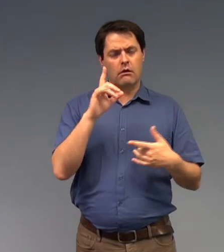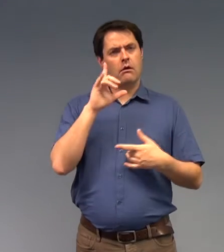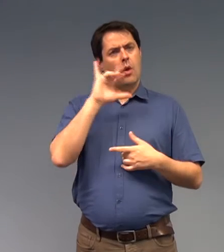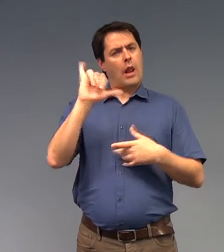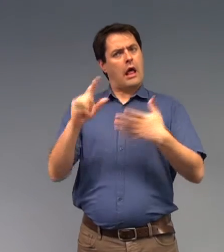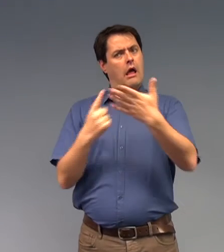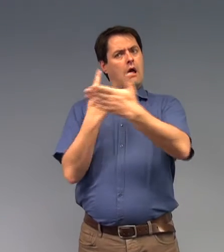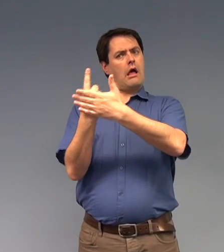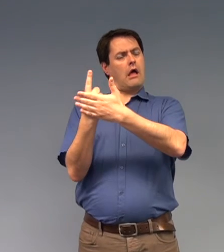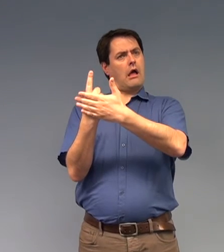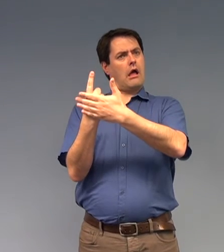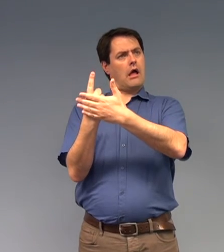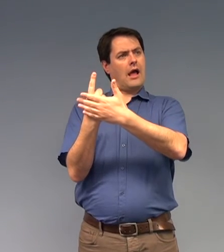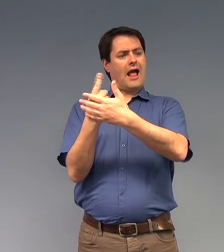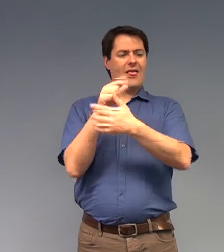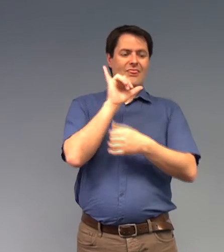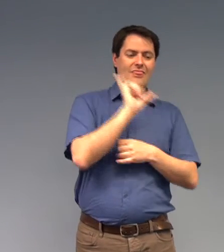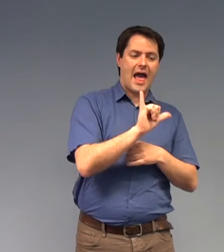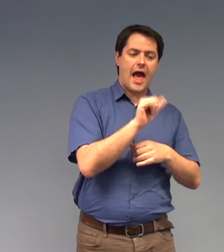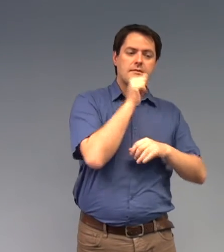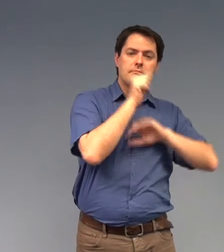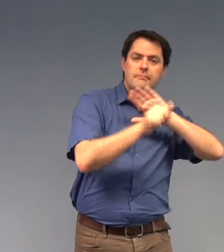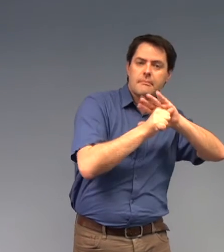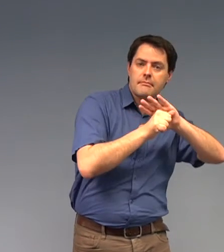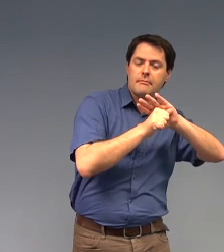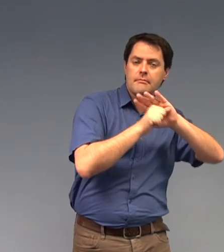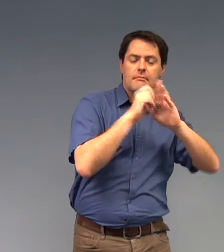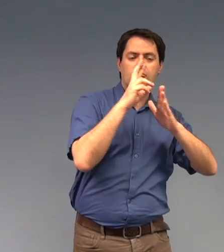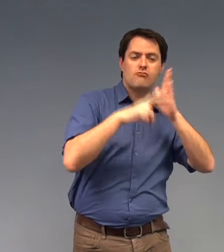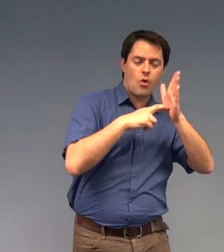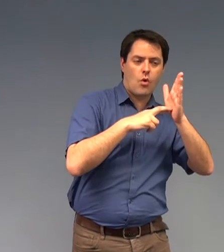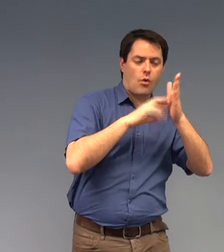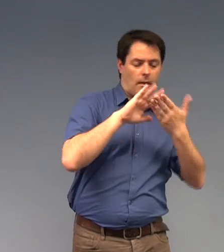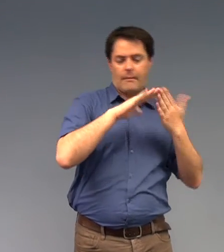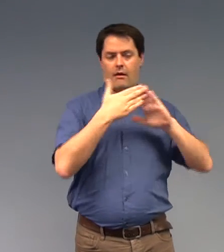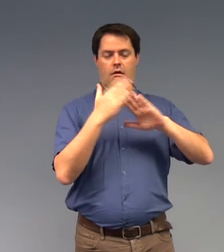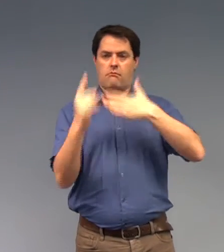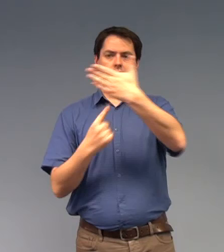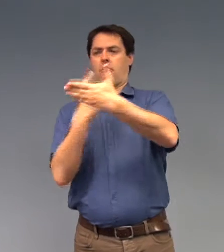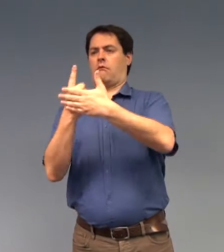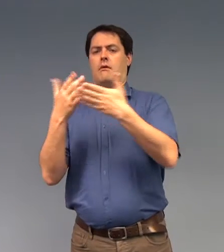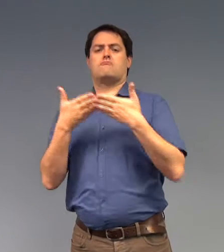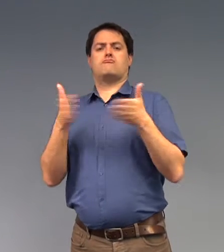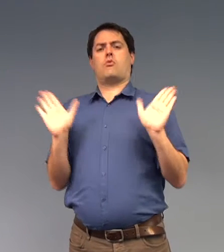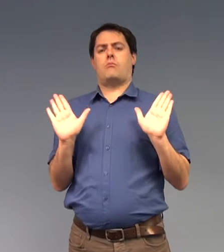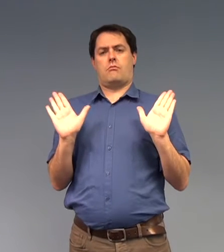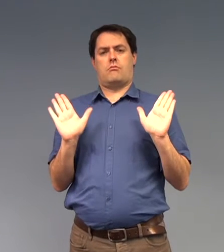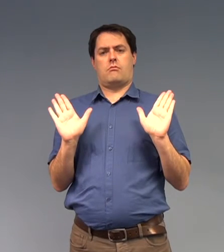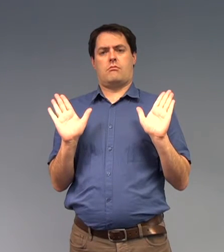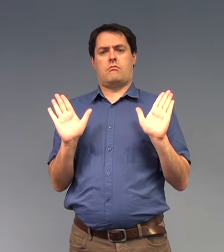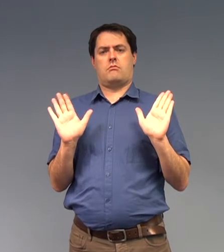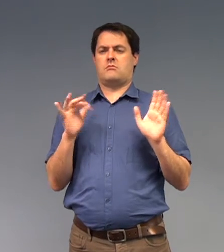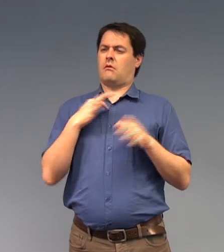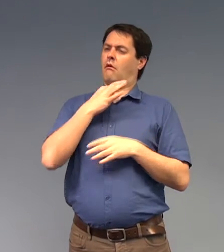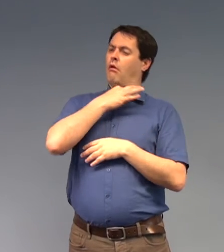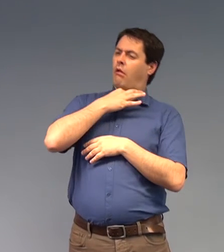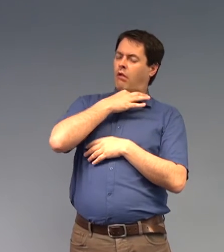Maybe they could read the newspaper and disseminate that news within the Deaf club. It seems that that hidden history or that private role